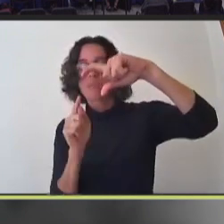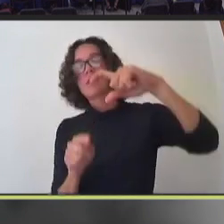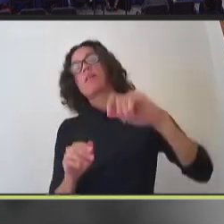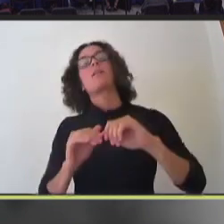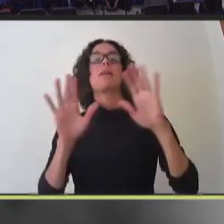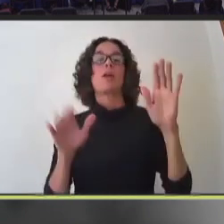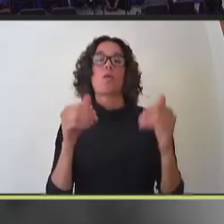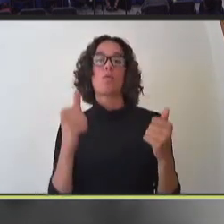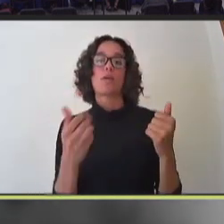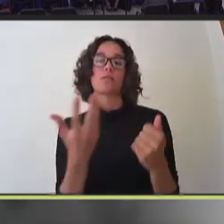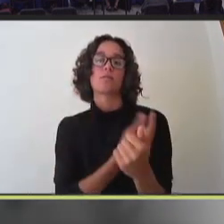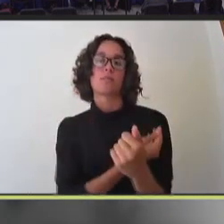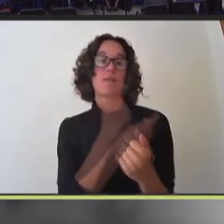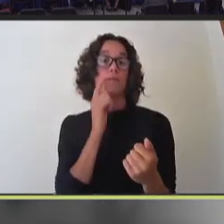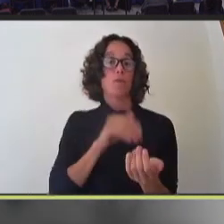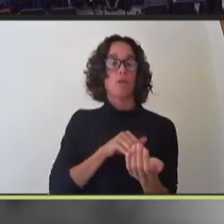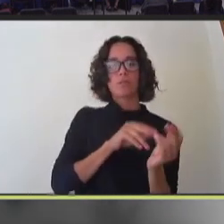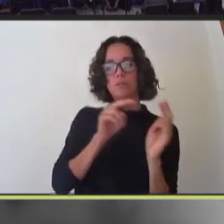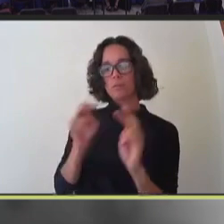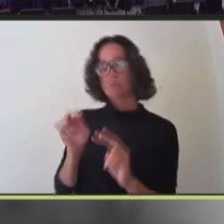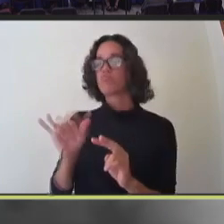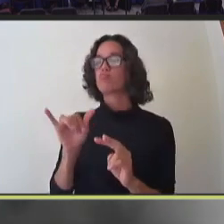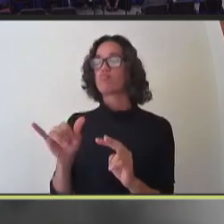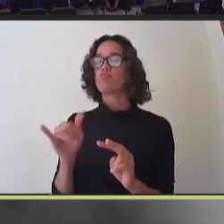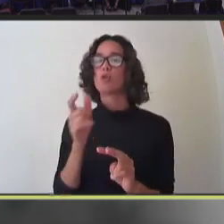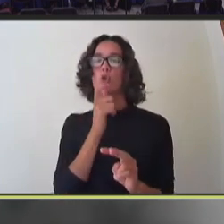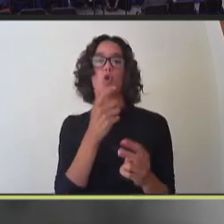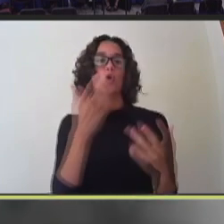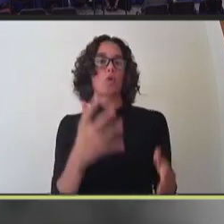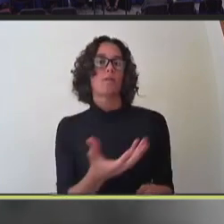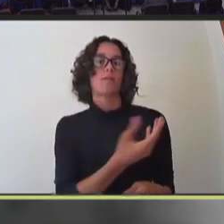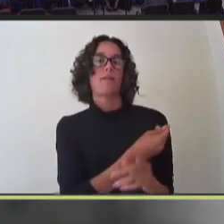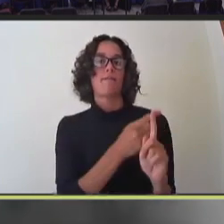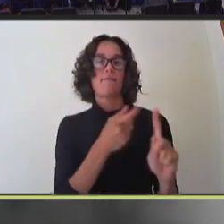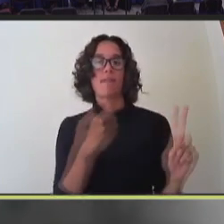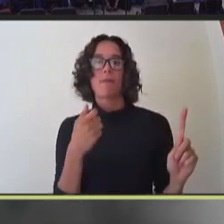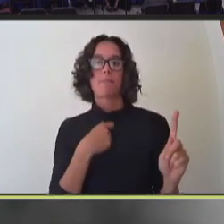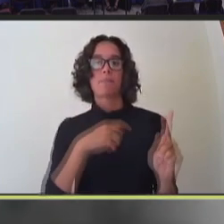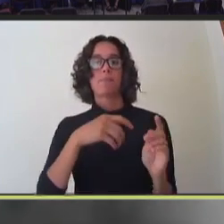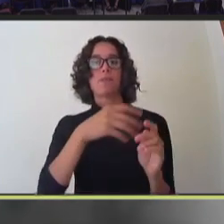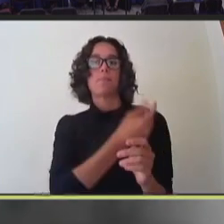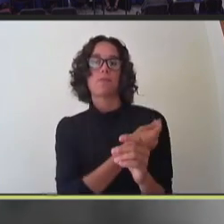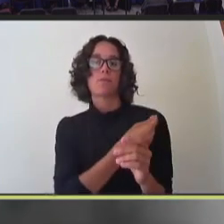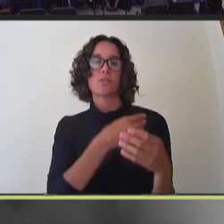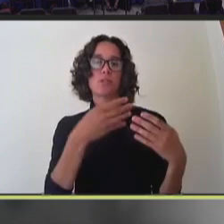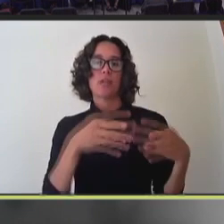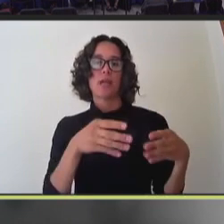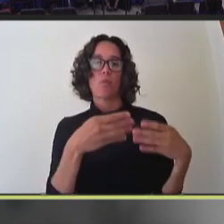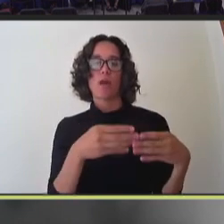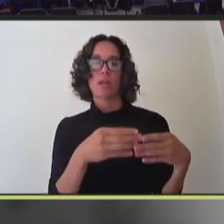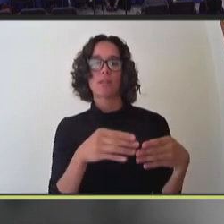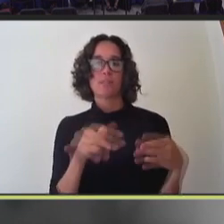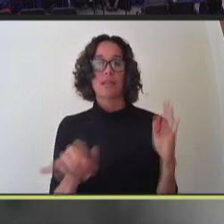received from the immunization gateway. It's identified specifically with IZG,